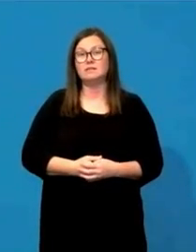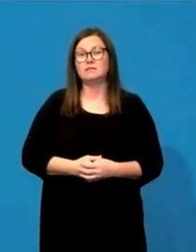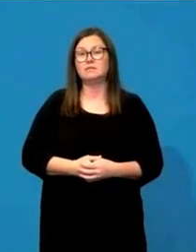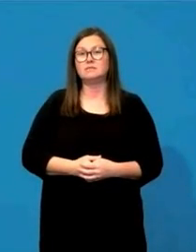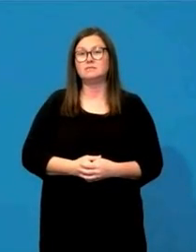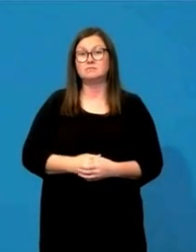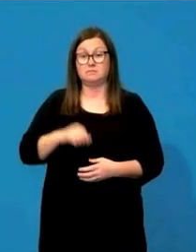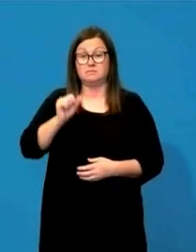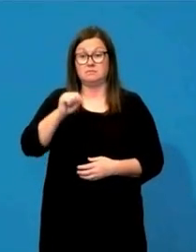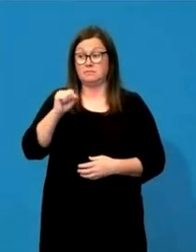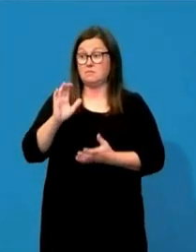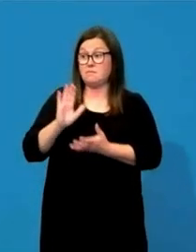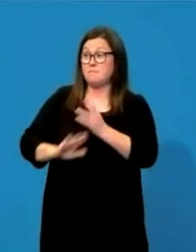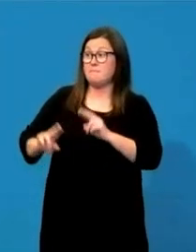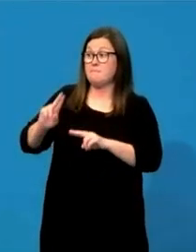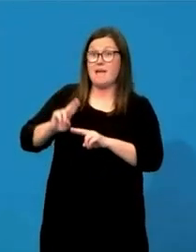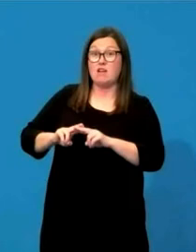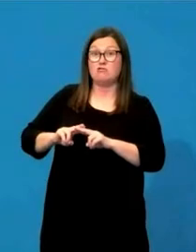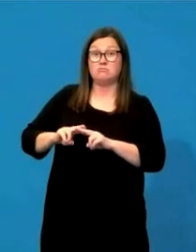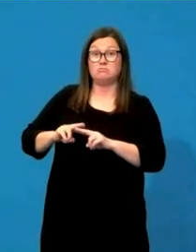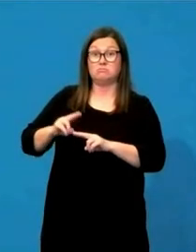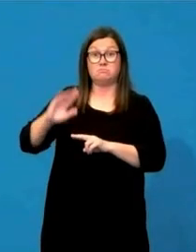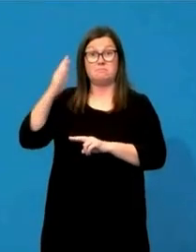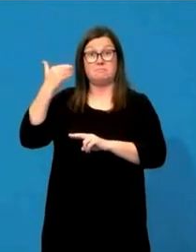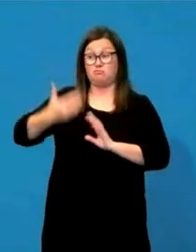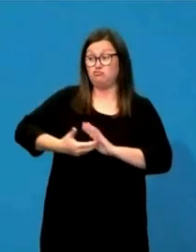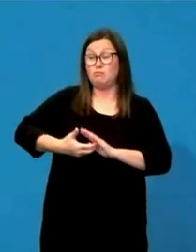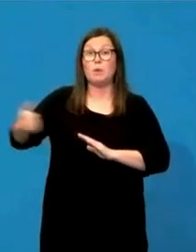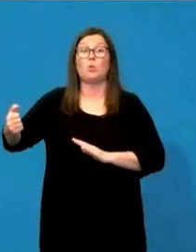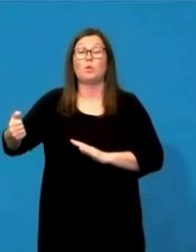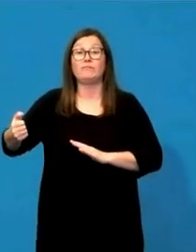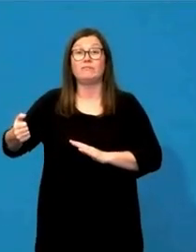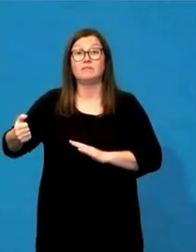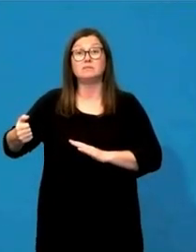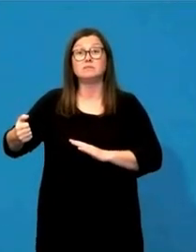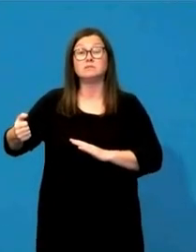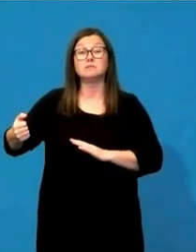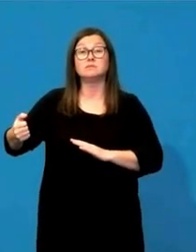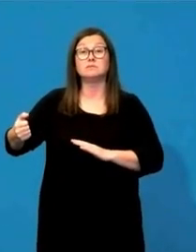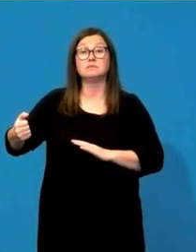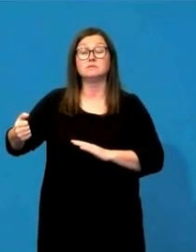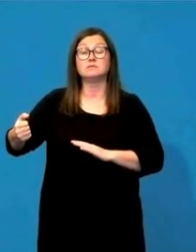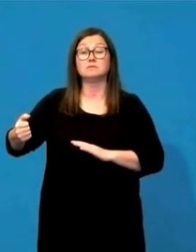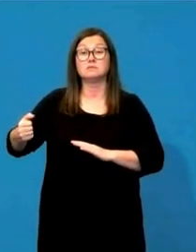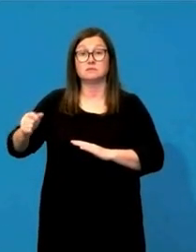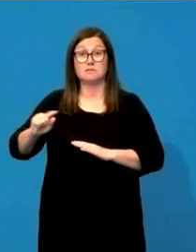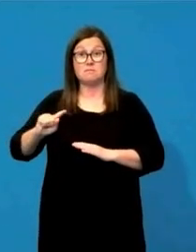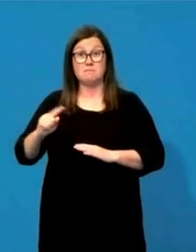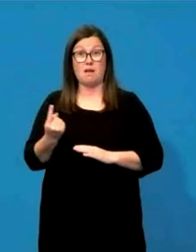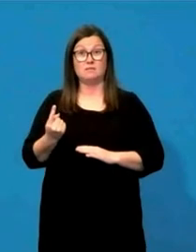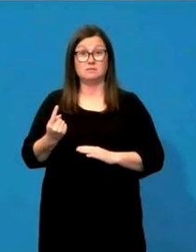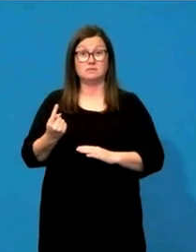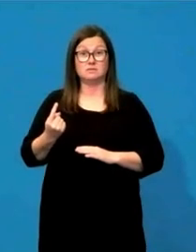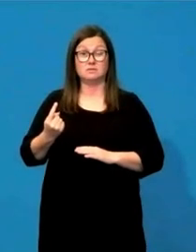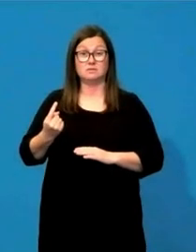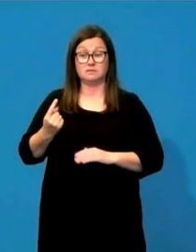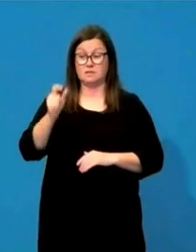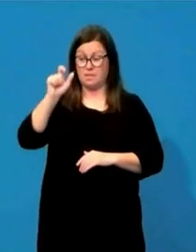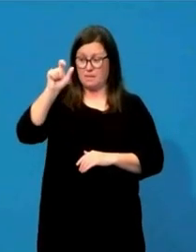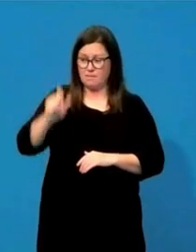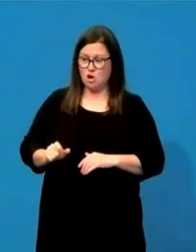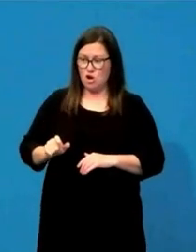It's you as the person needing to know how you're connected to people and country